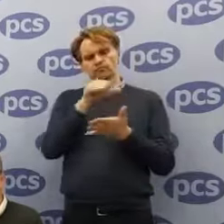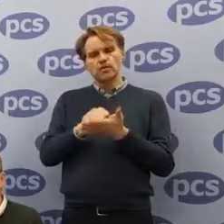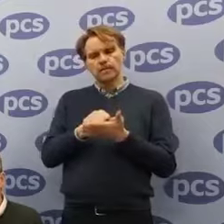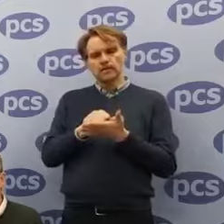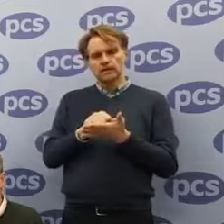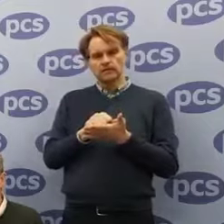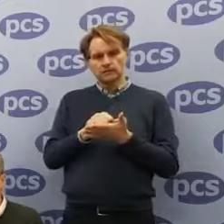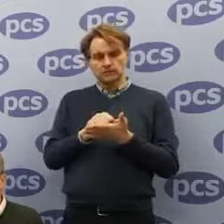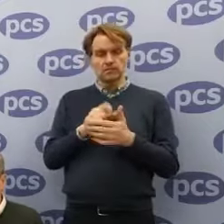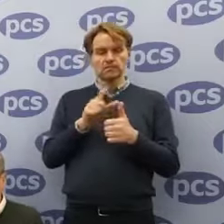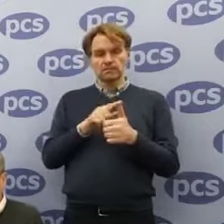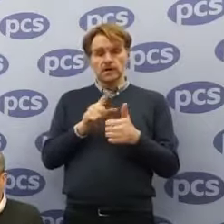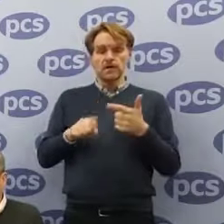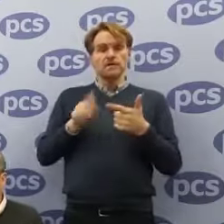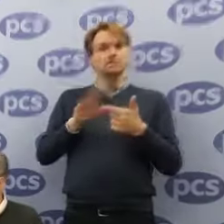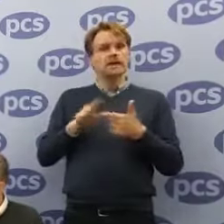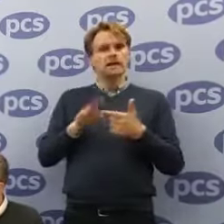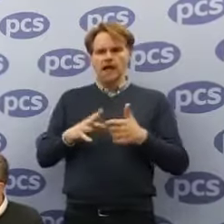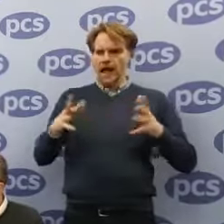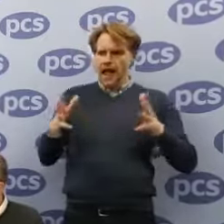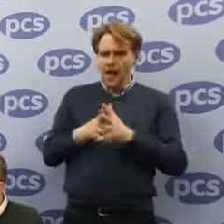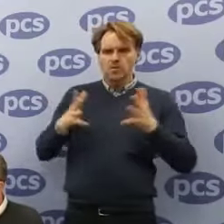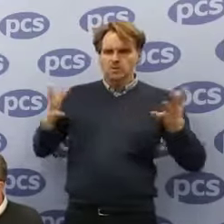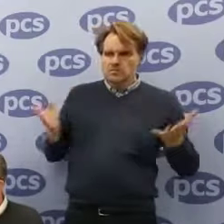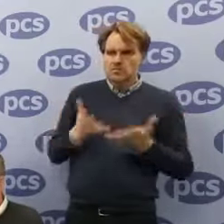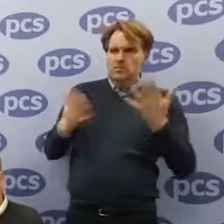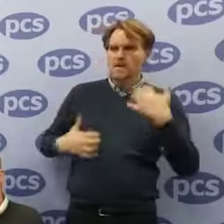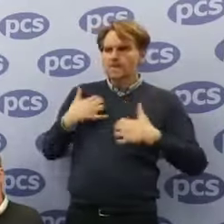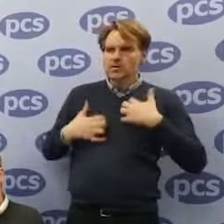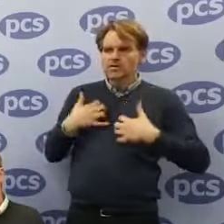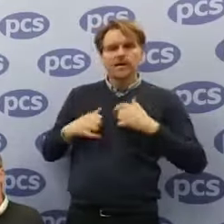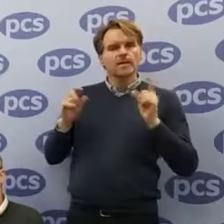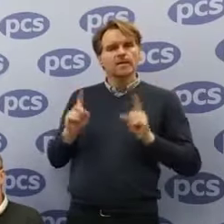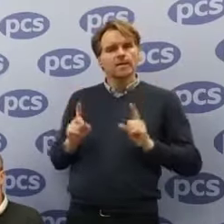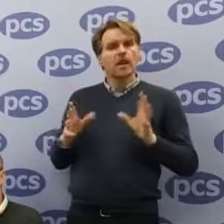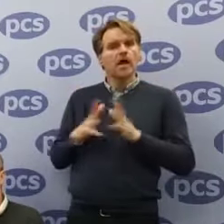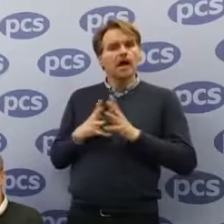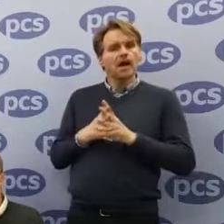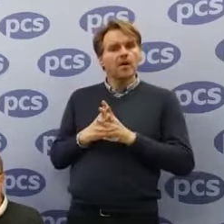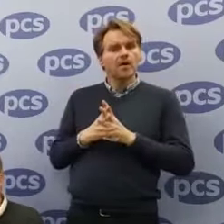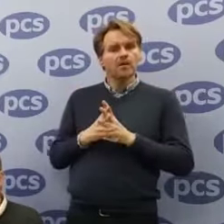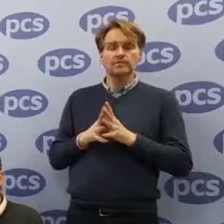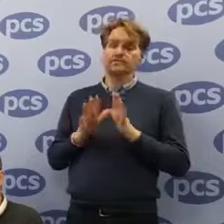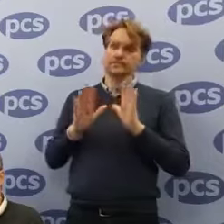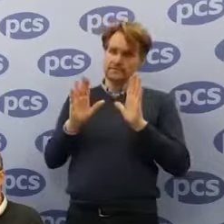people, look, all we've got to do here I think is understand one simple truism